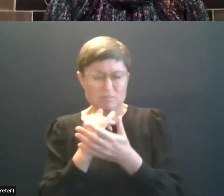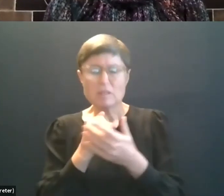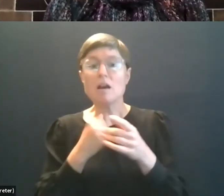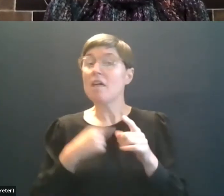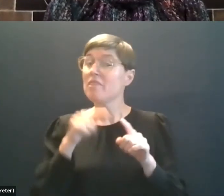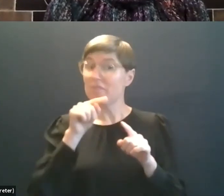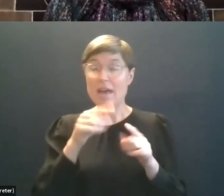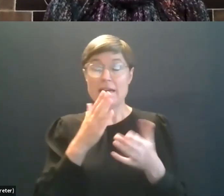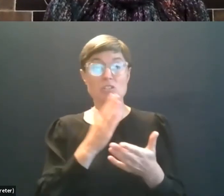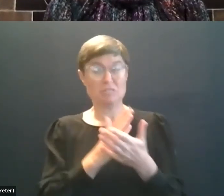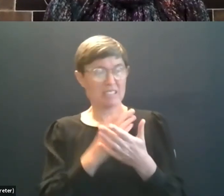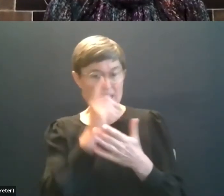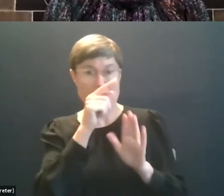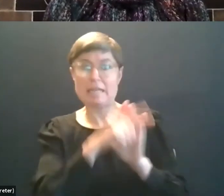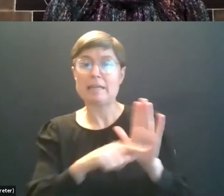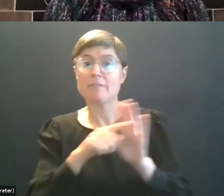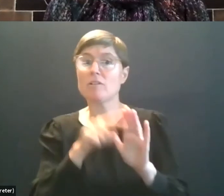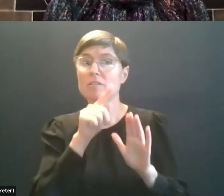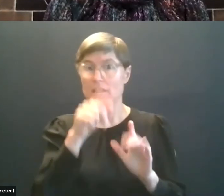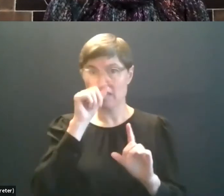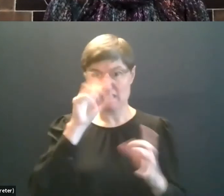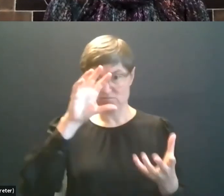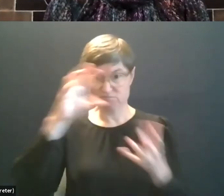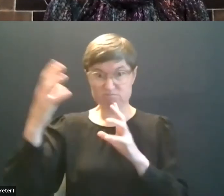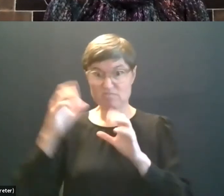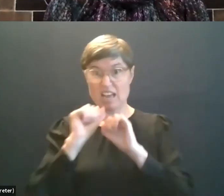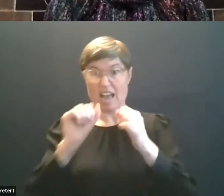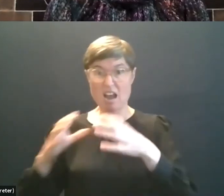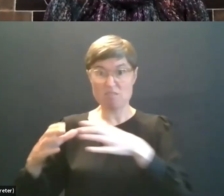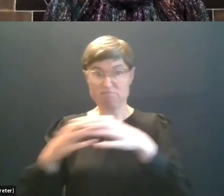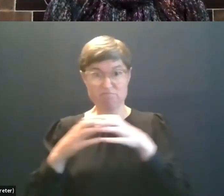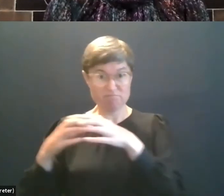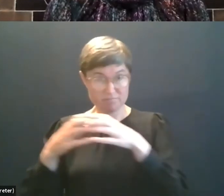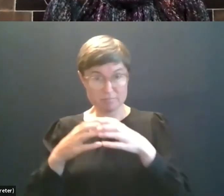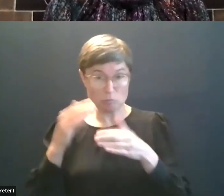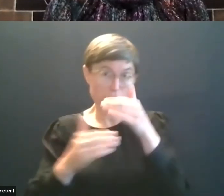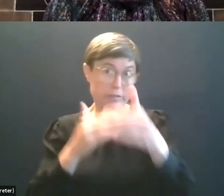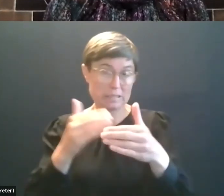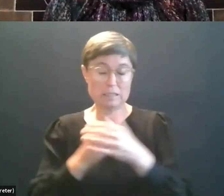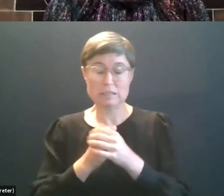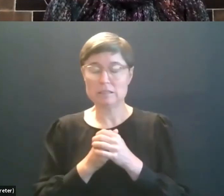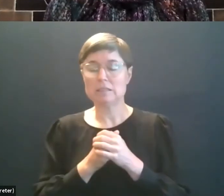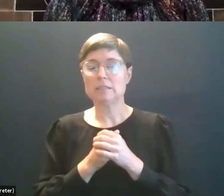our collective progress and luckily though, I do think there's lots of ways that we can